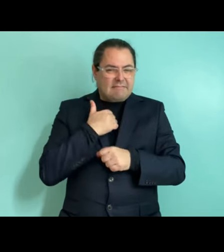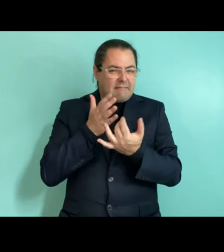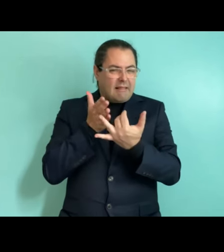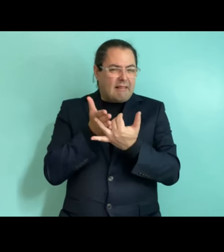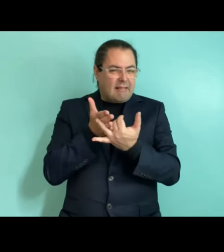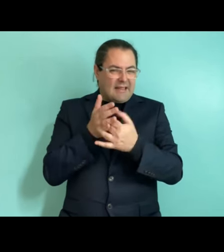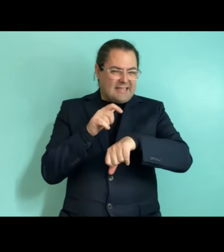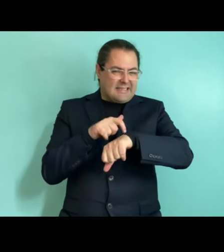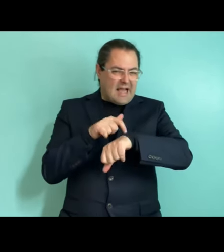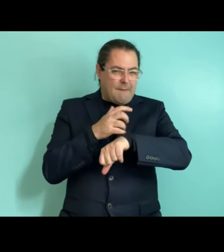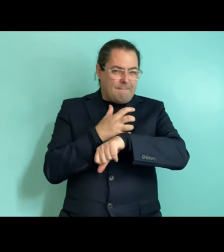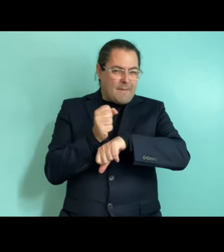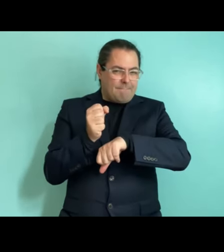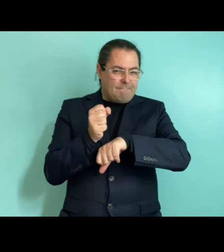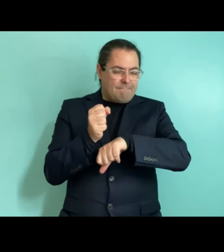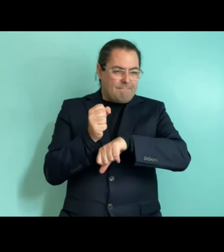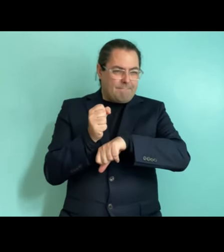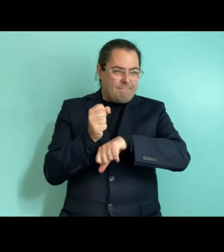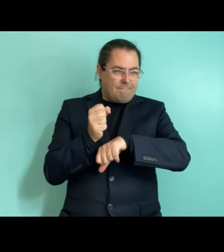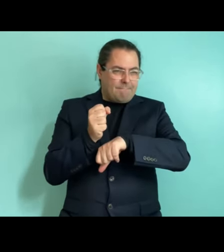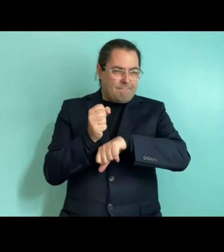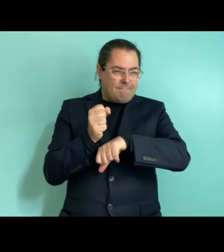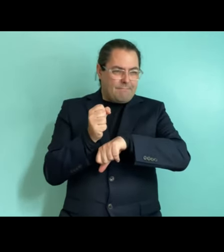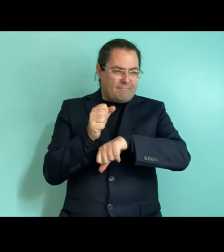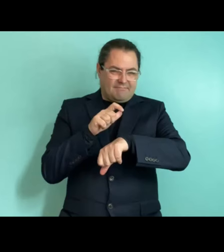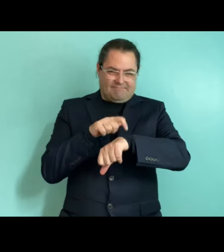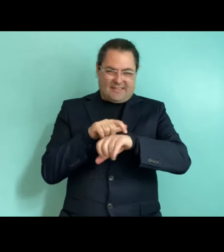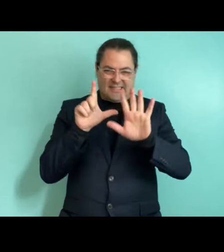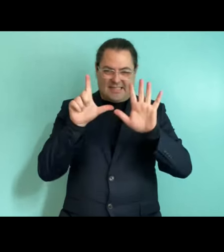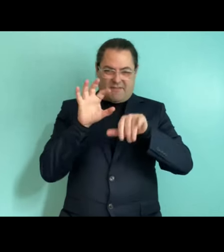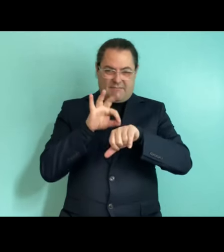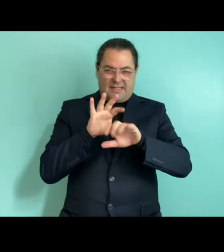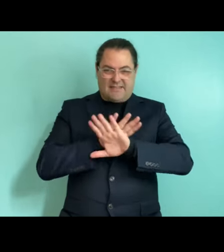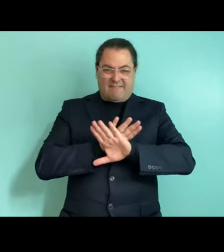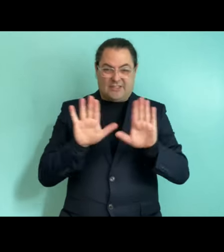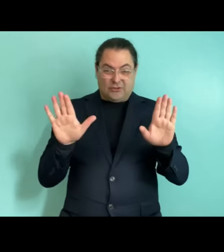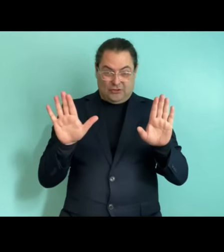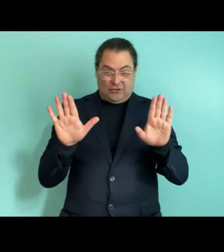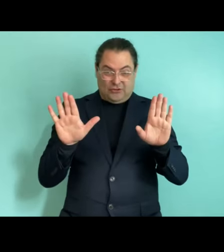we're running short of time and you're up on your seven minutes so if you don't mind,